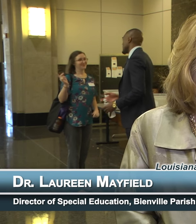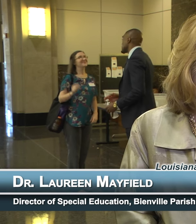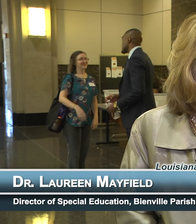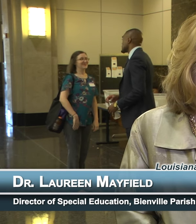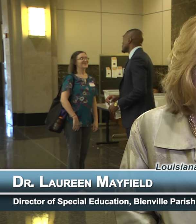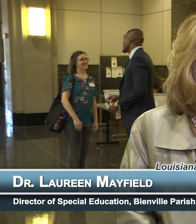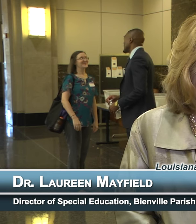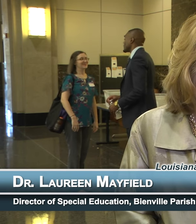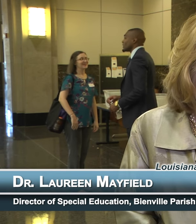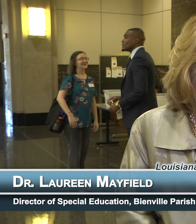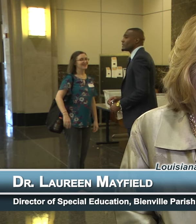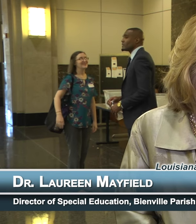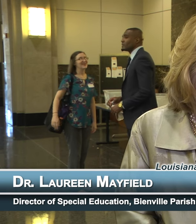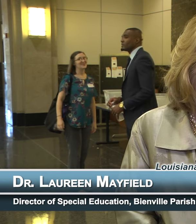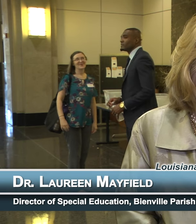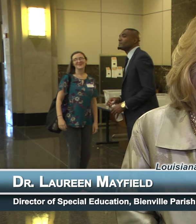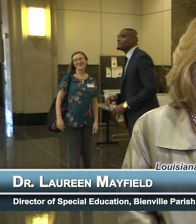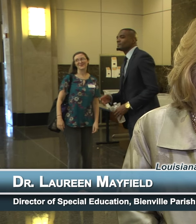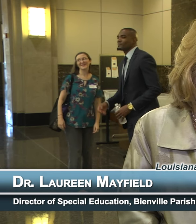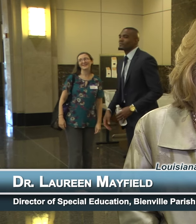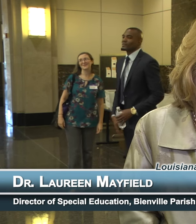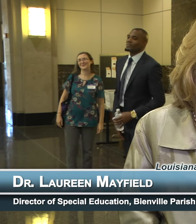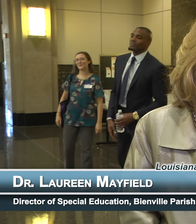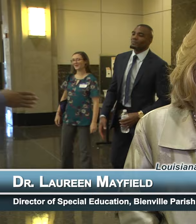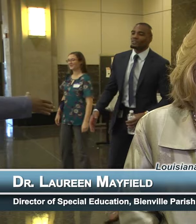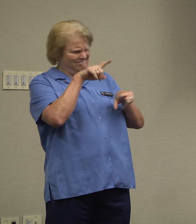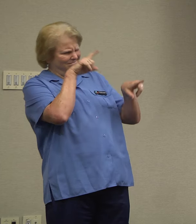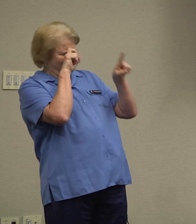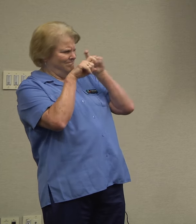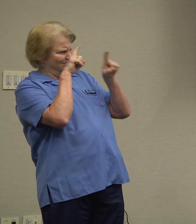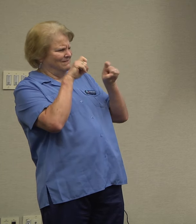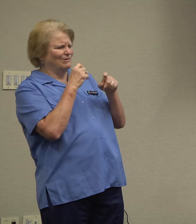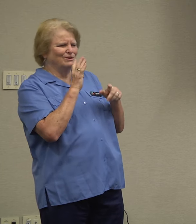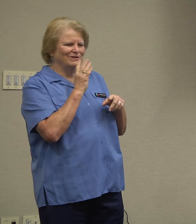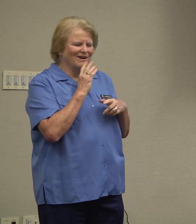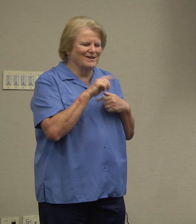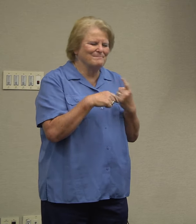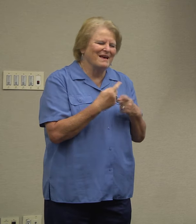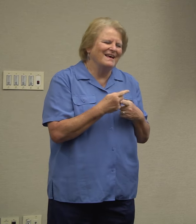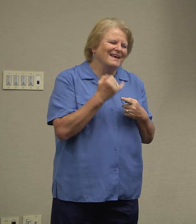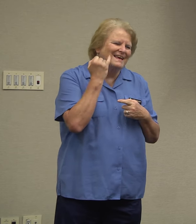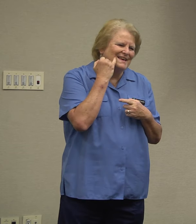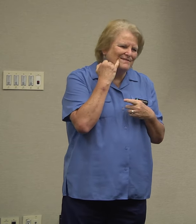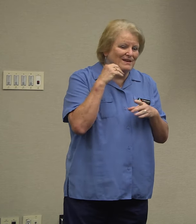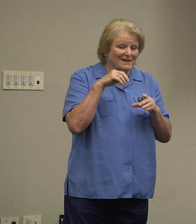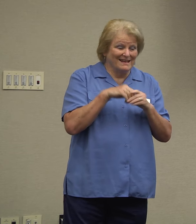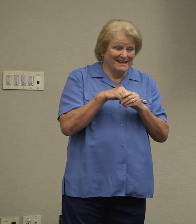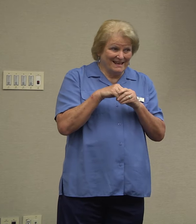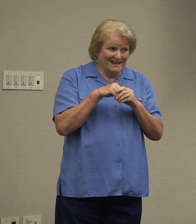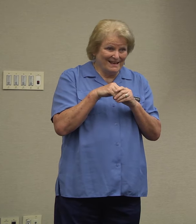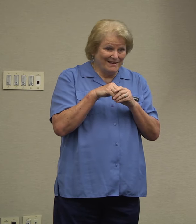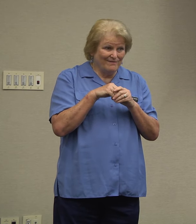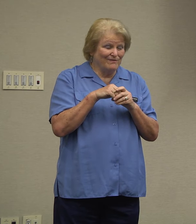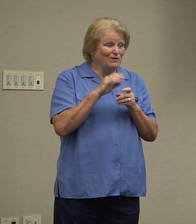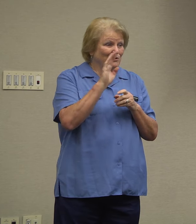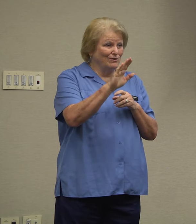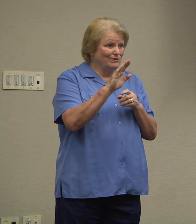different diploma pathways for students with disabilities. One of the big takeaways that I was hoping my audience would leave with is